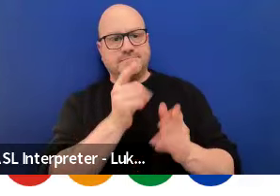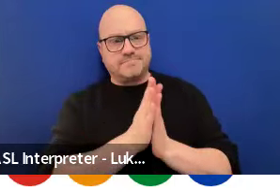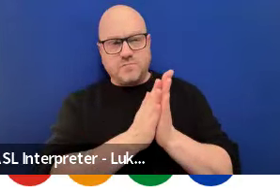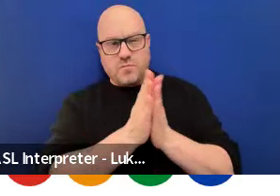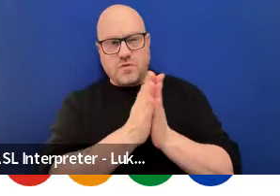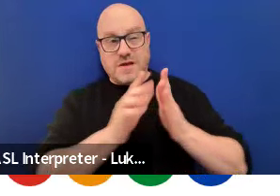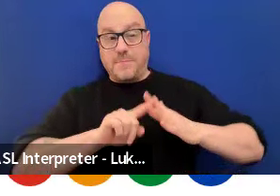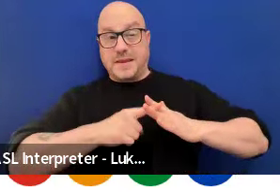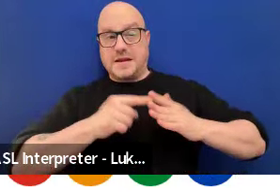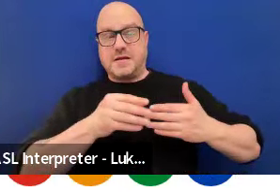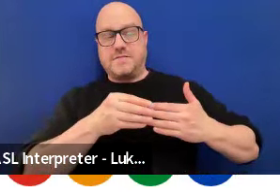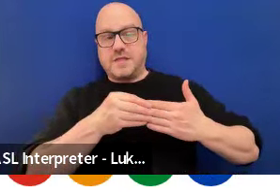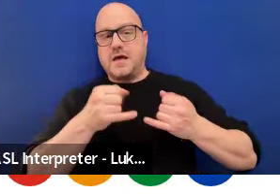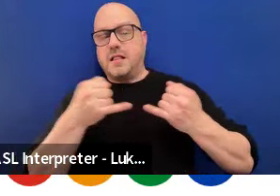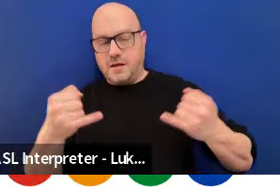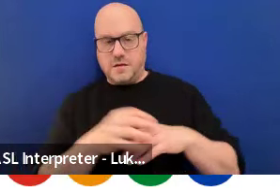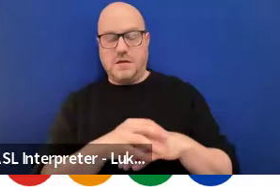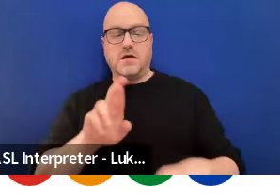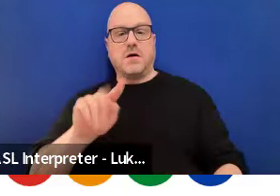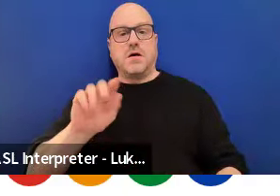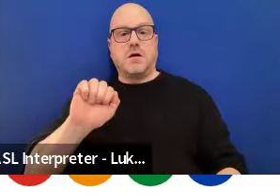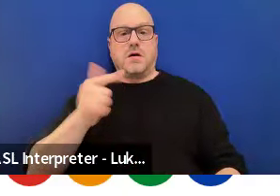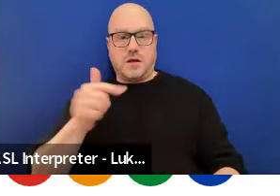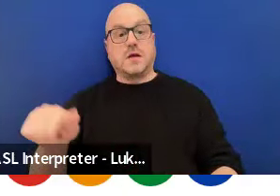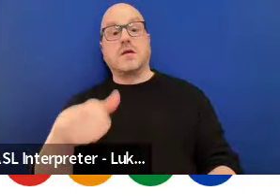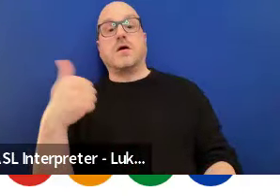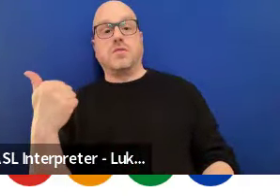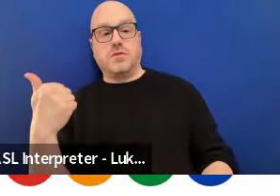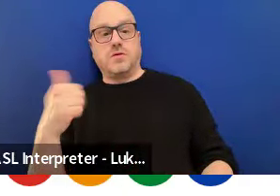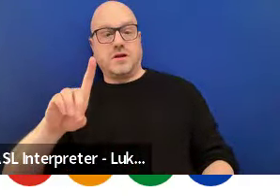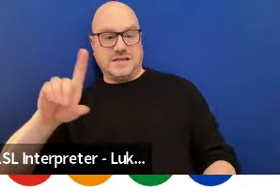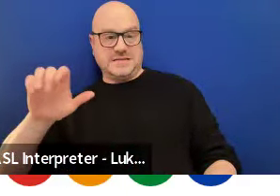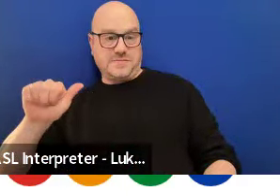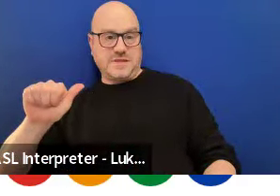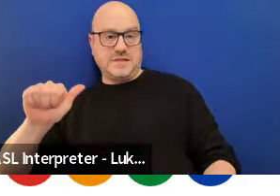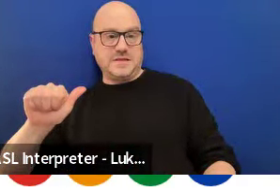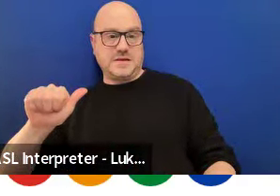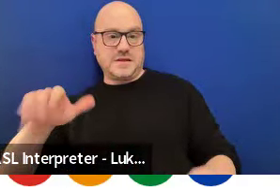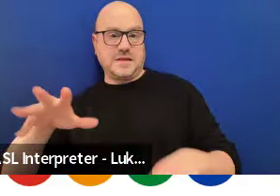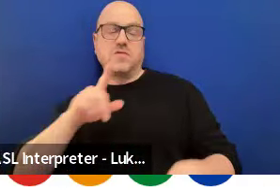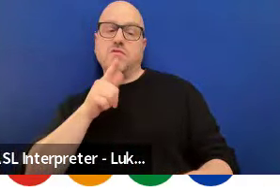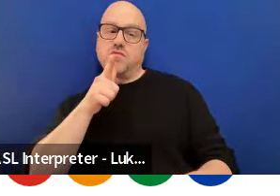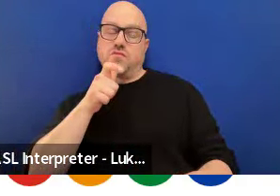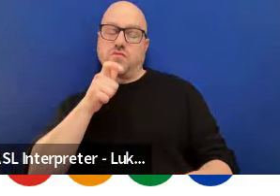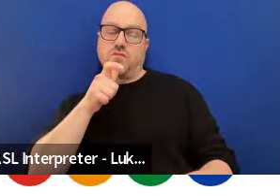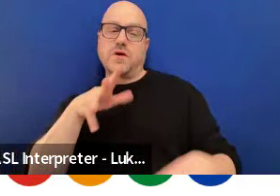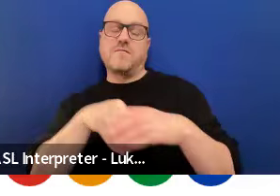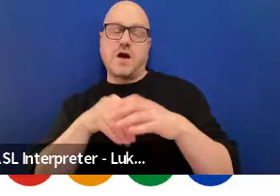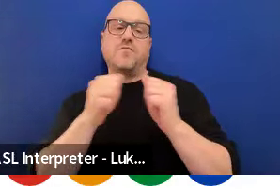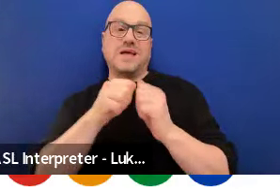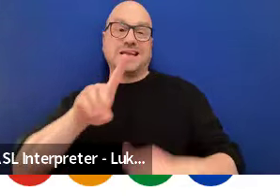GET THIS ON THEIR RADAR AND MOTIVATE THE BEGINNING OF THE GUIDELINES. RTAG AS WELL AS A NUMBER OF